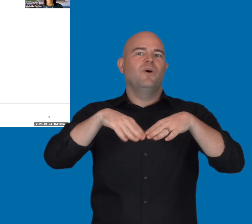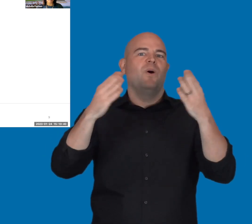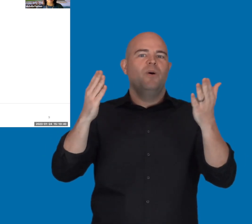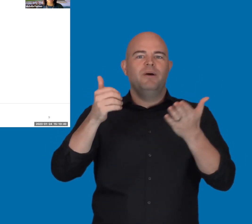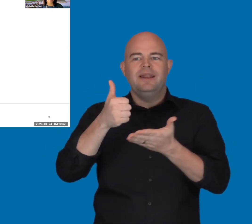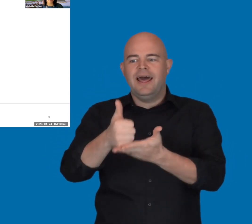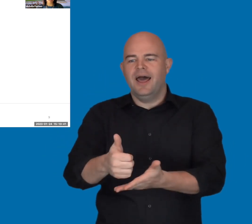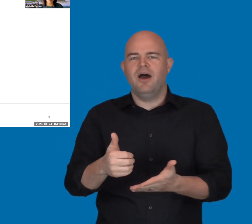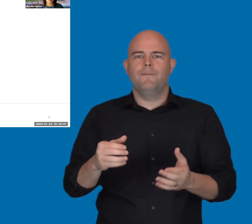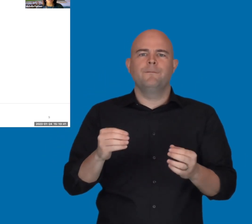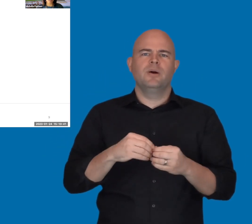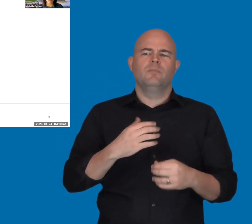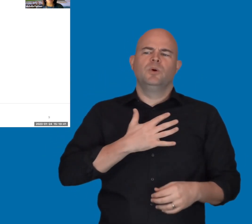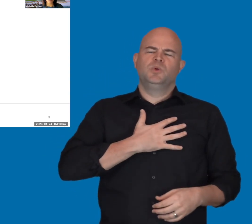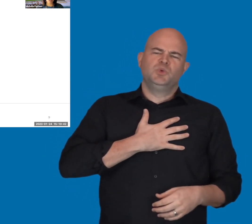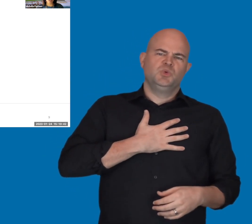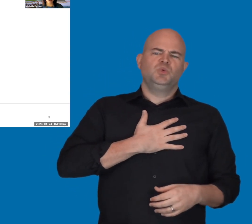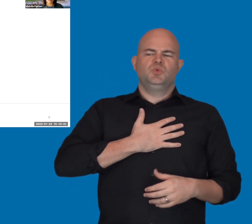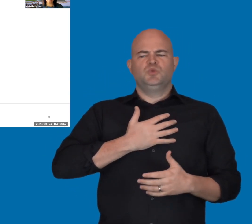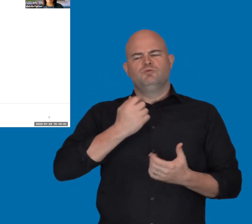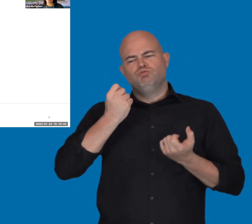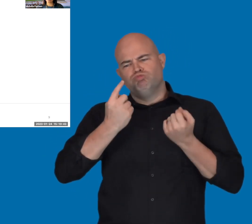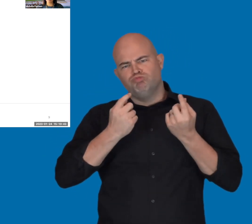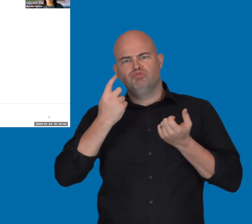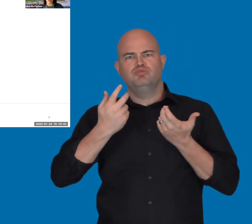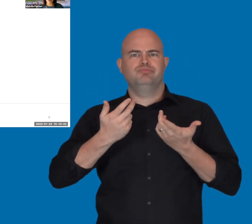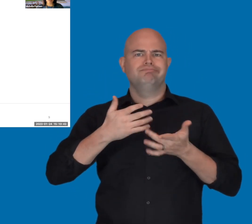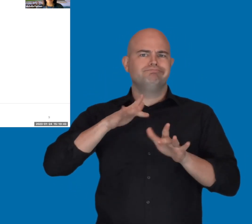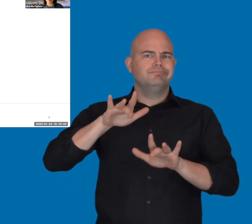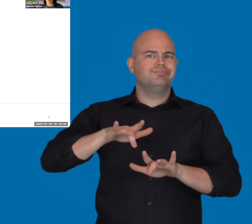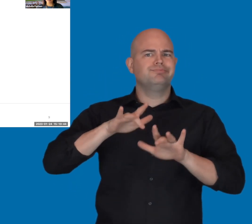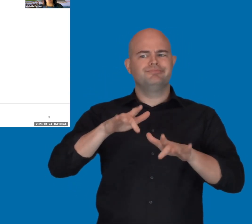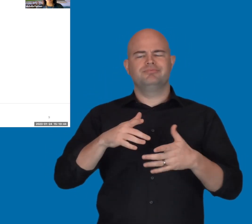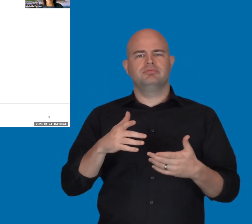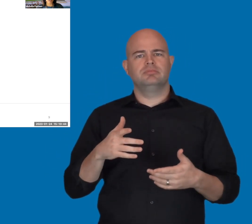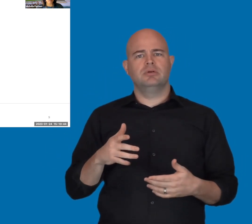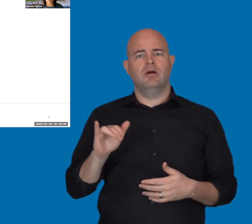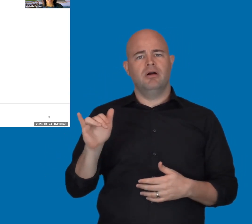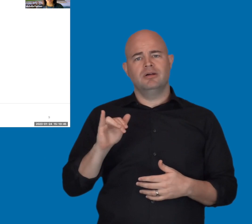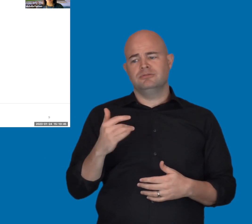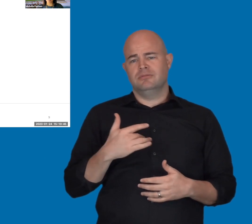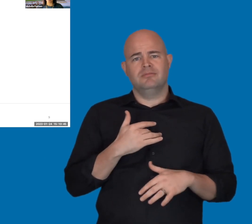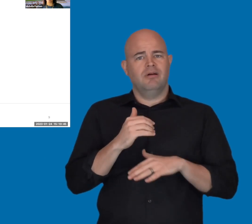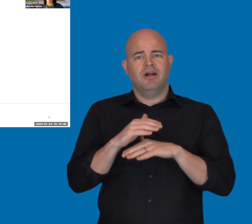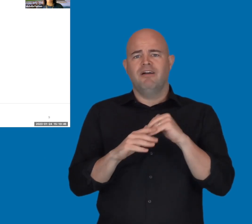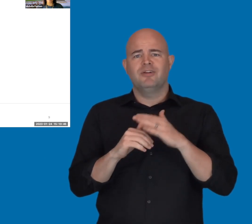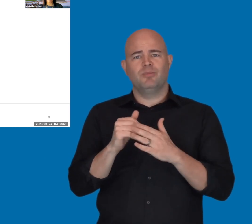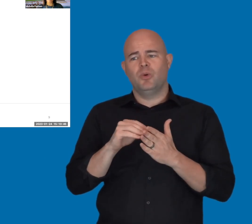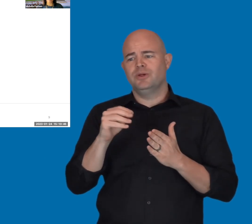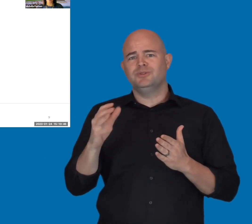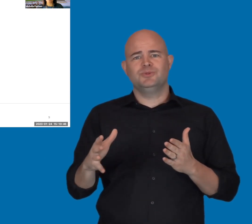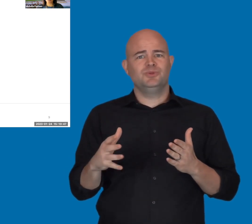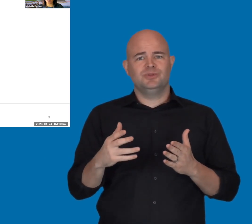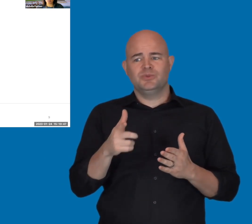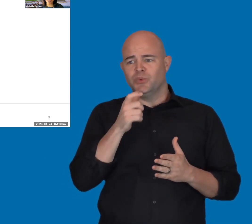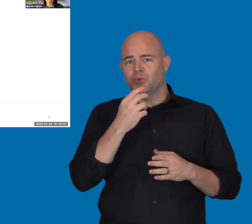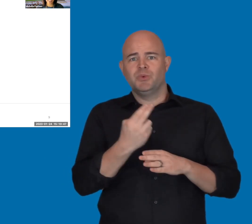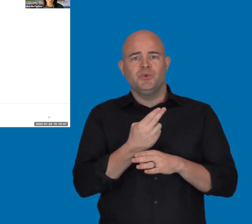So, having all the new faculty members go through this training right up front so they have awareness